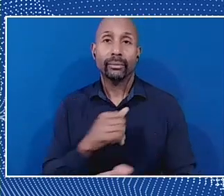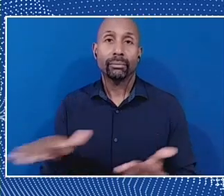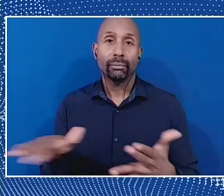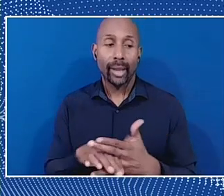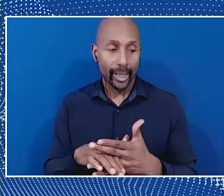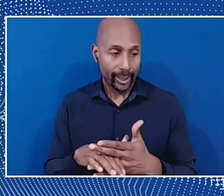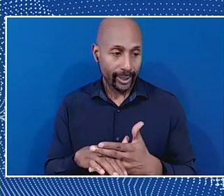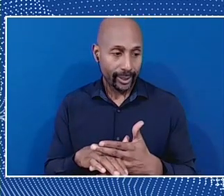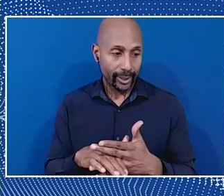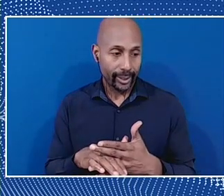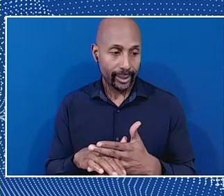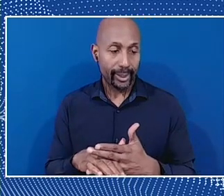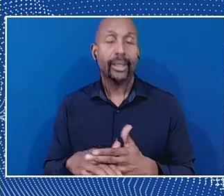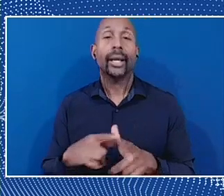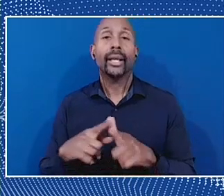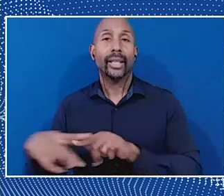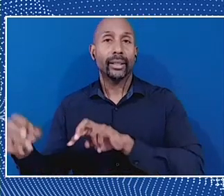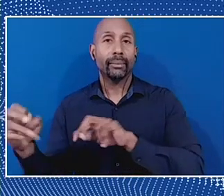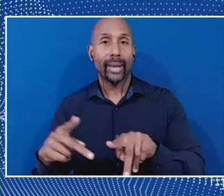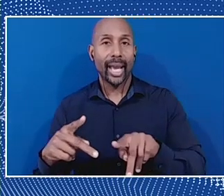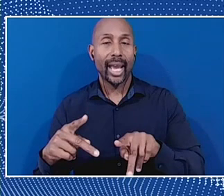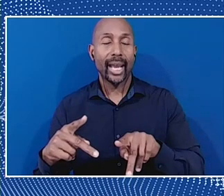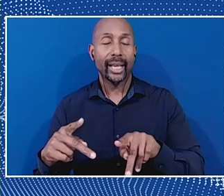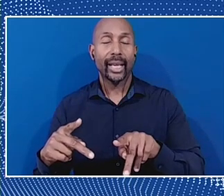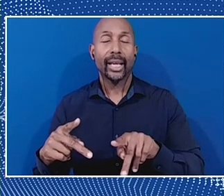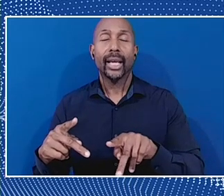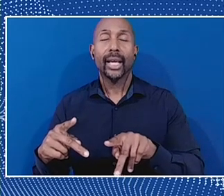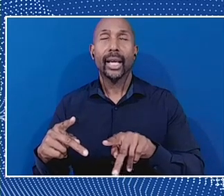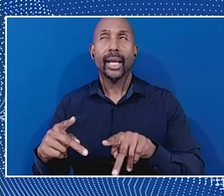econvene officially- or if you could get